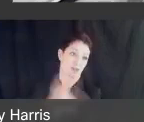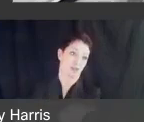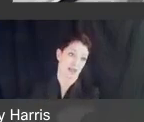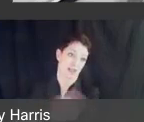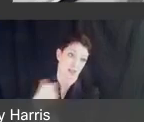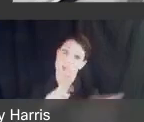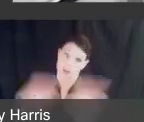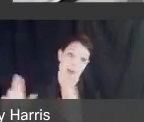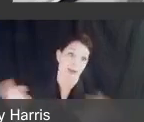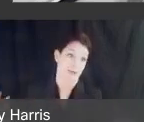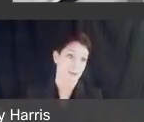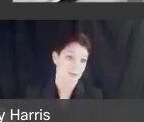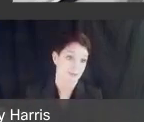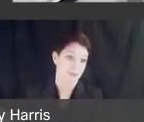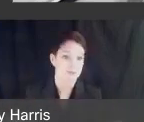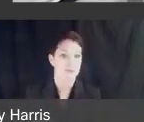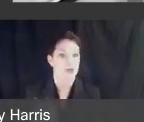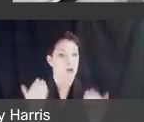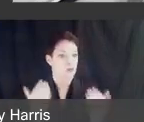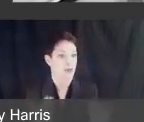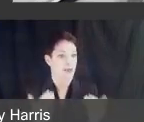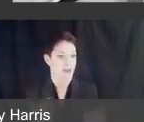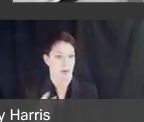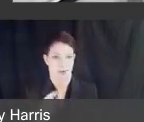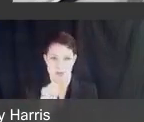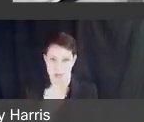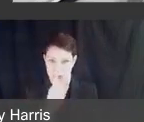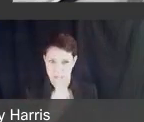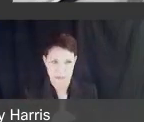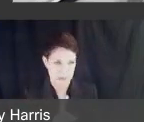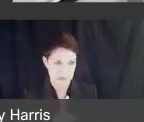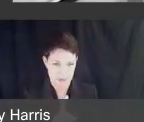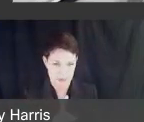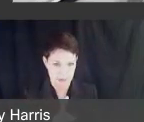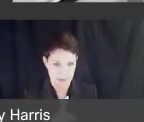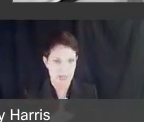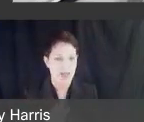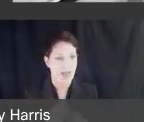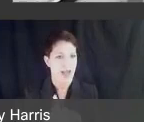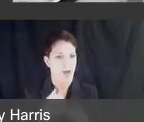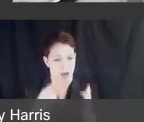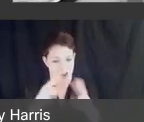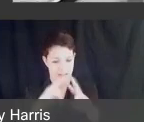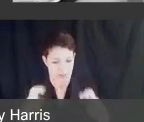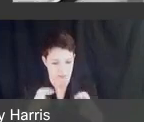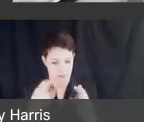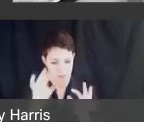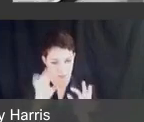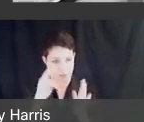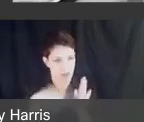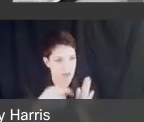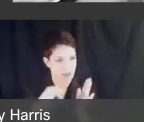[Reporter] So at this point you're not necessarily, because of the way I read that, you know, portion of the letter,